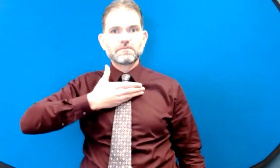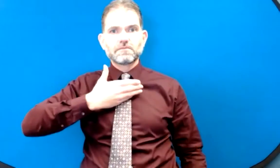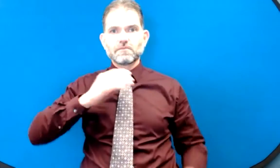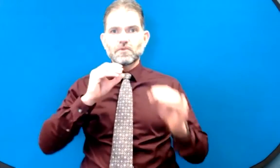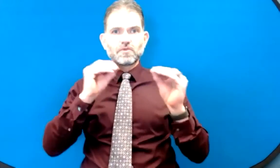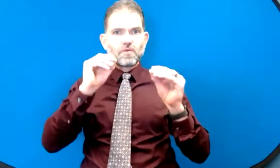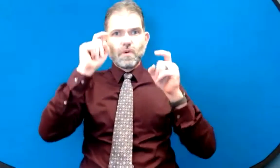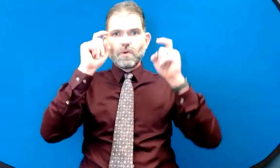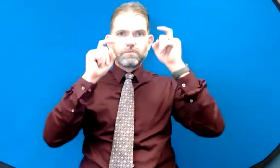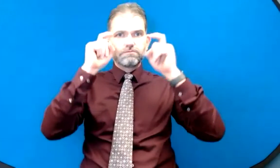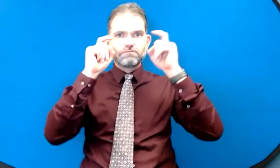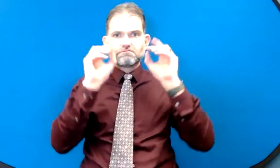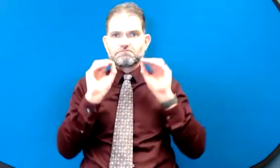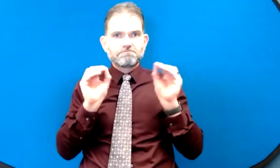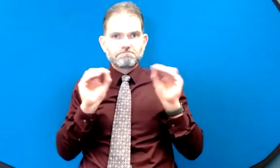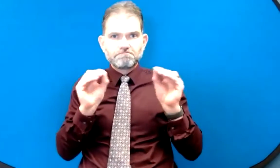ASL Interpreter: Their facial expressions tend to